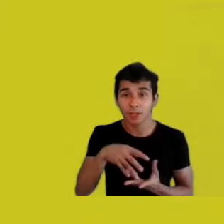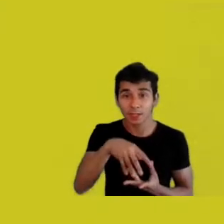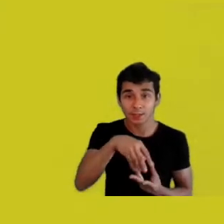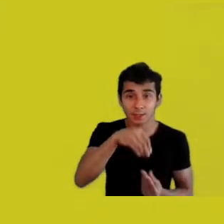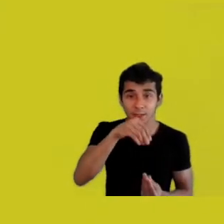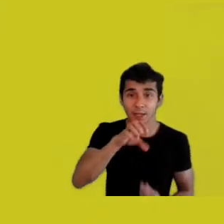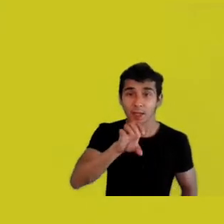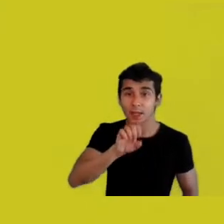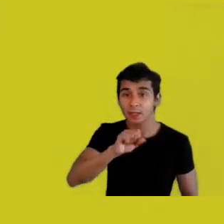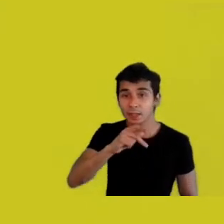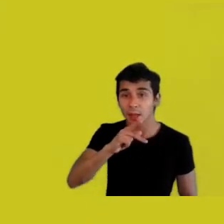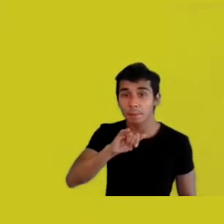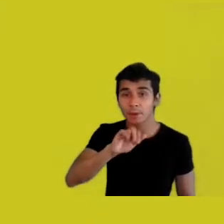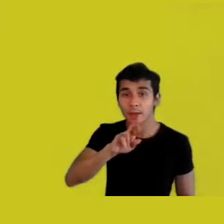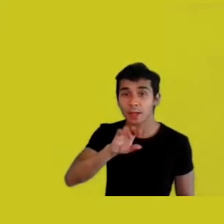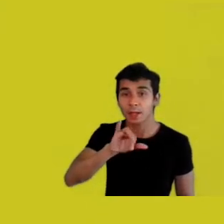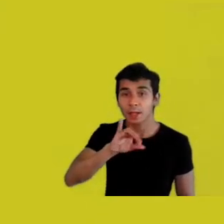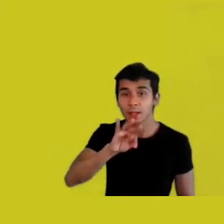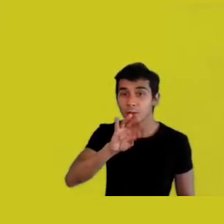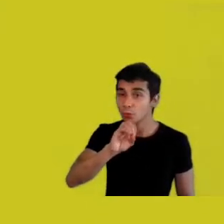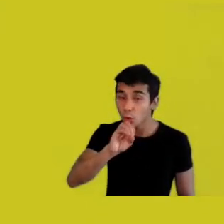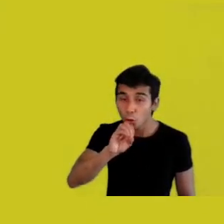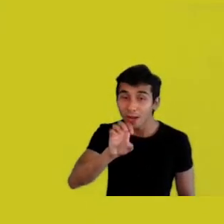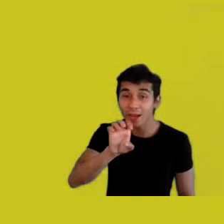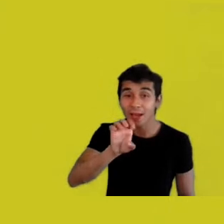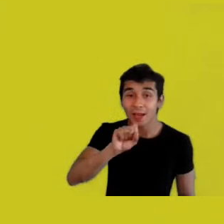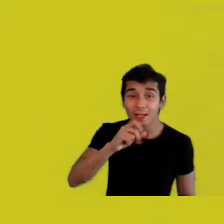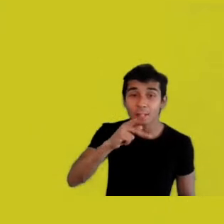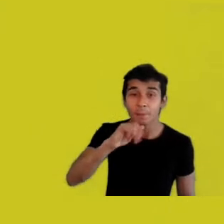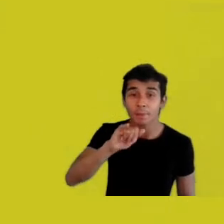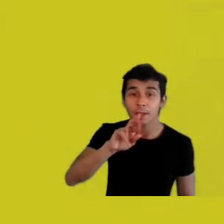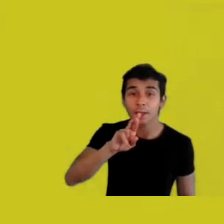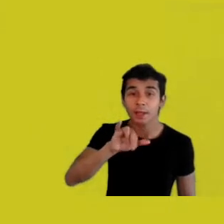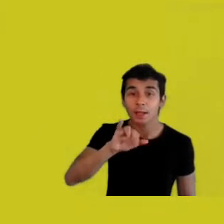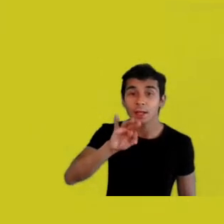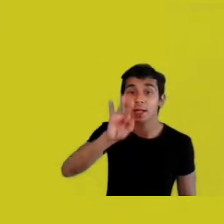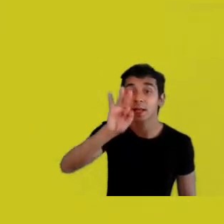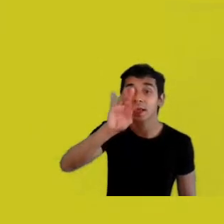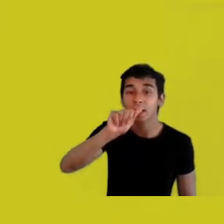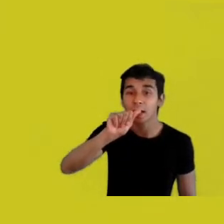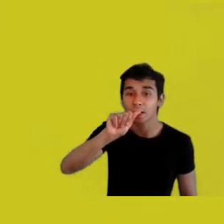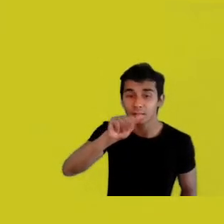They are a multiplicity. That doesn’t mean they are a collective. The idea of multiplicity is fundamental.